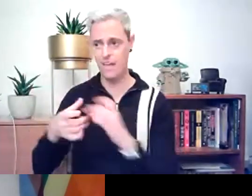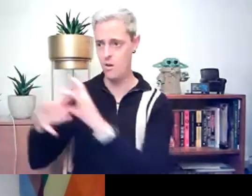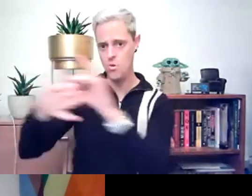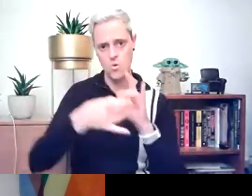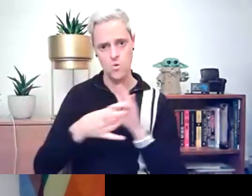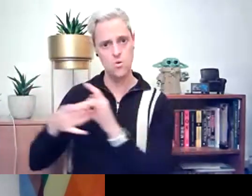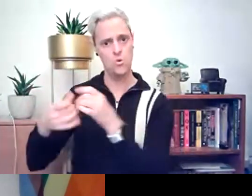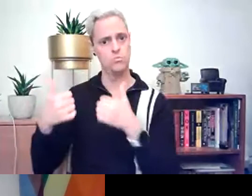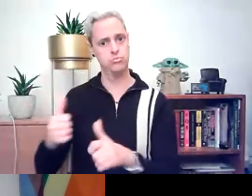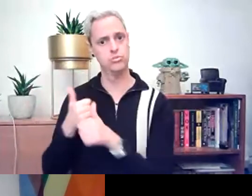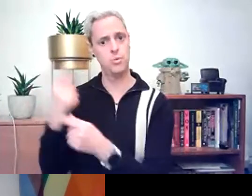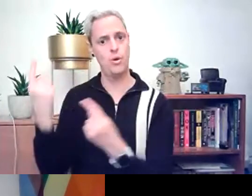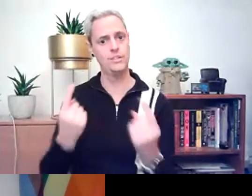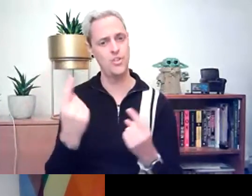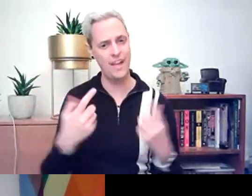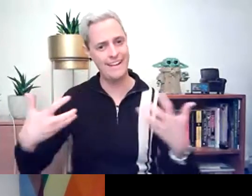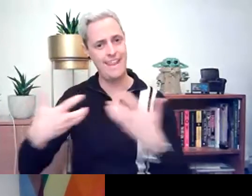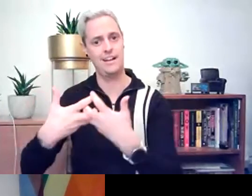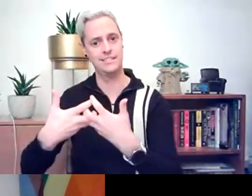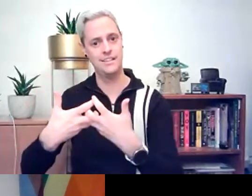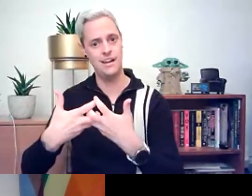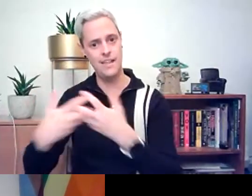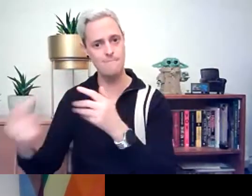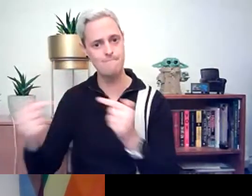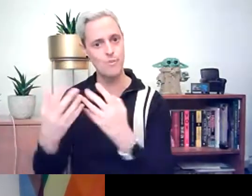where you can make a connection, and 18:59:15 fight from there. Stick to broad